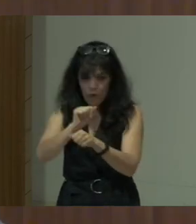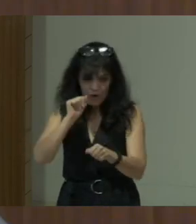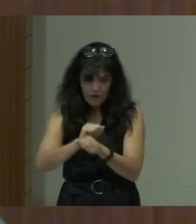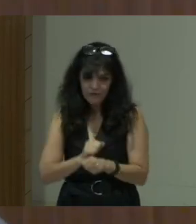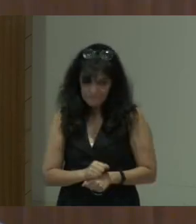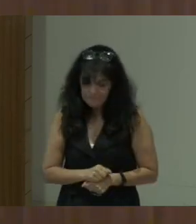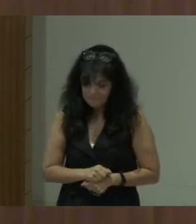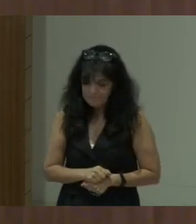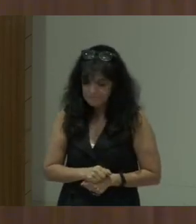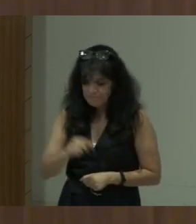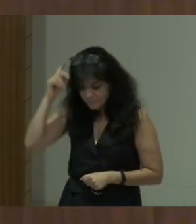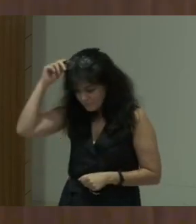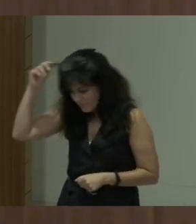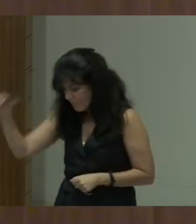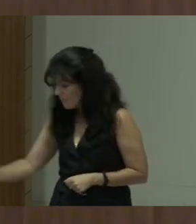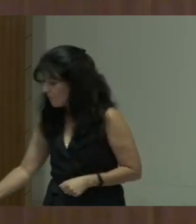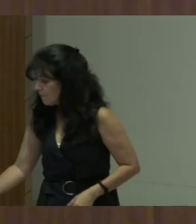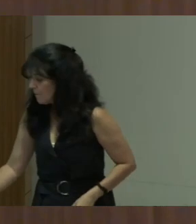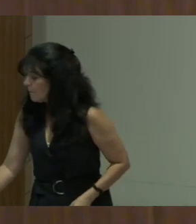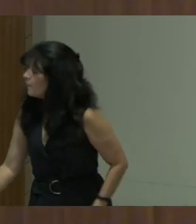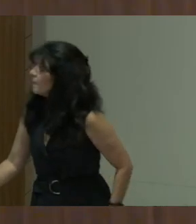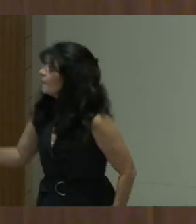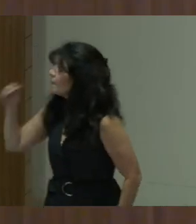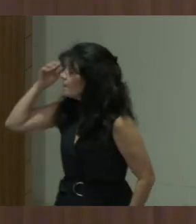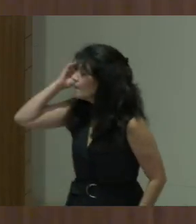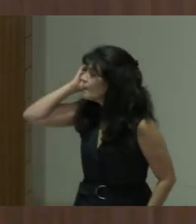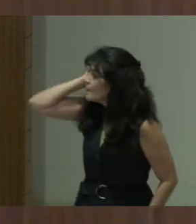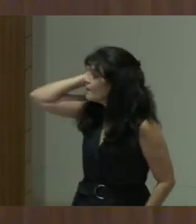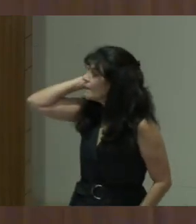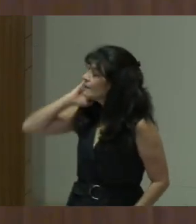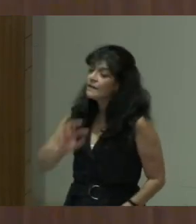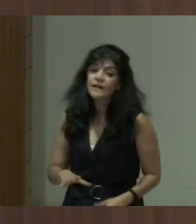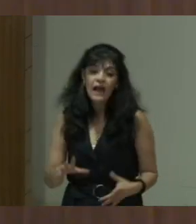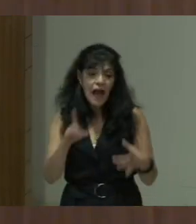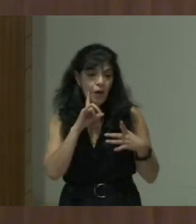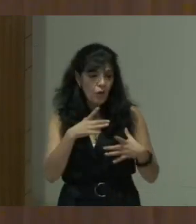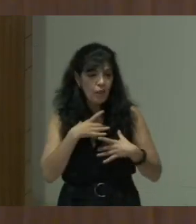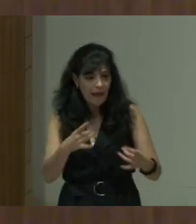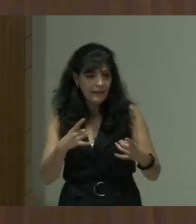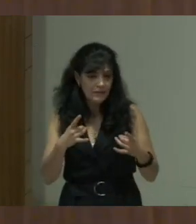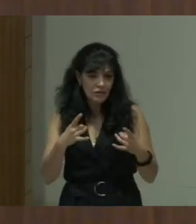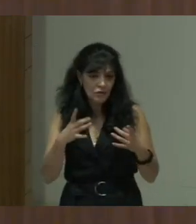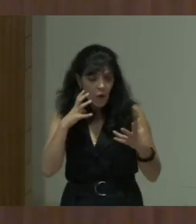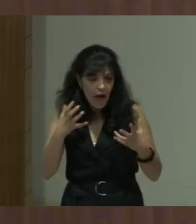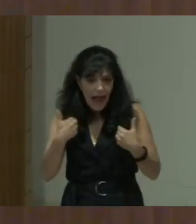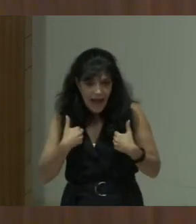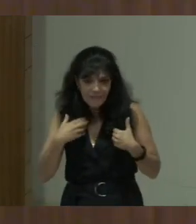So I will focus on the important things and to do a certain critique, also based on the